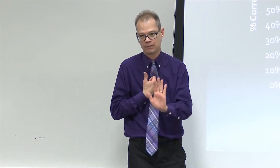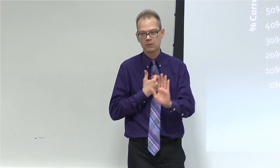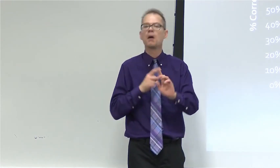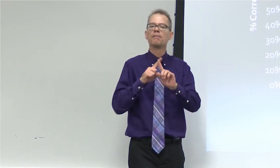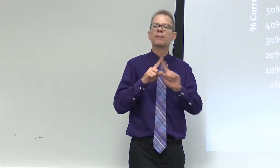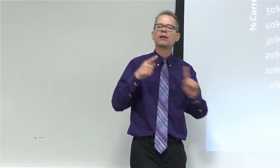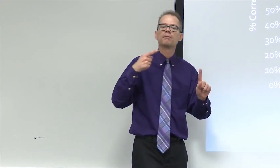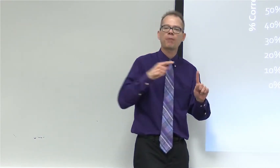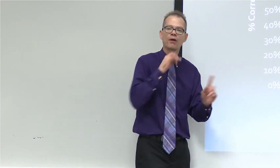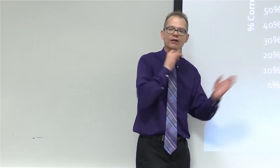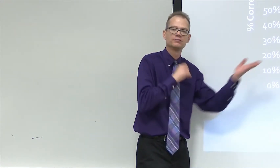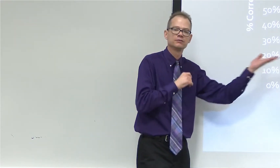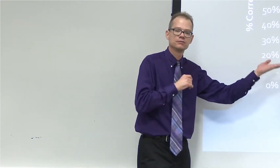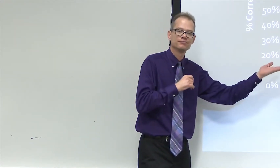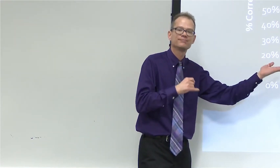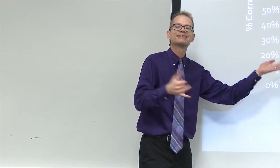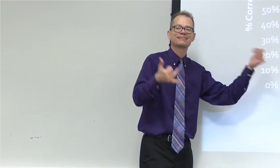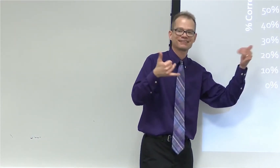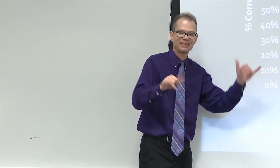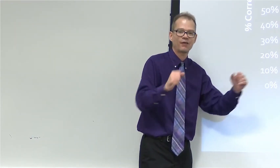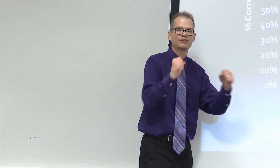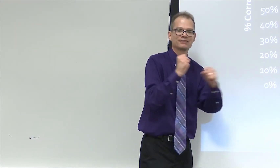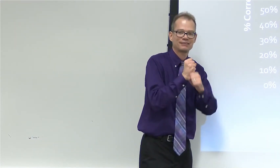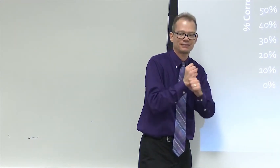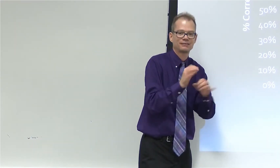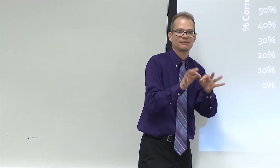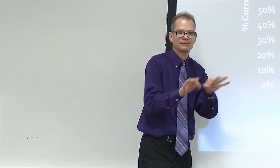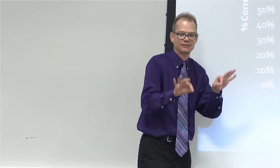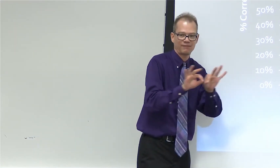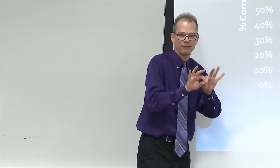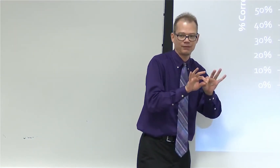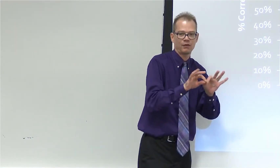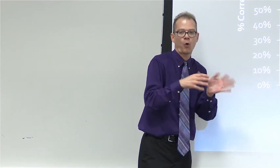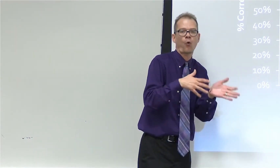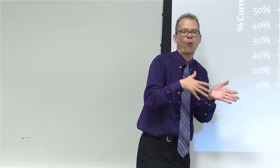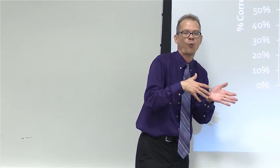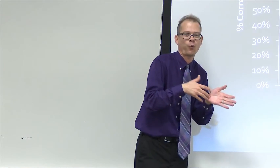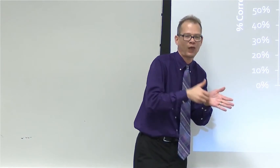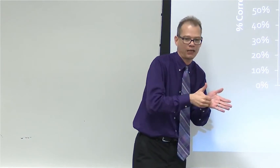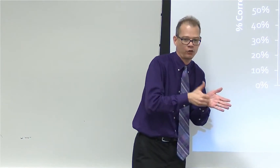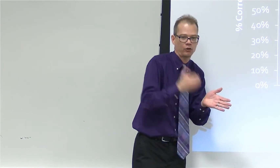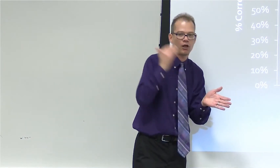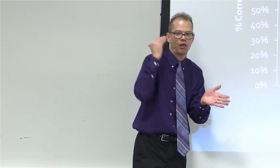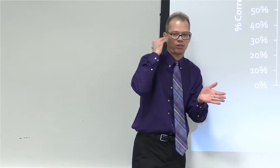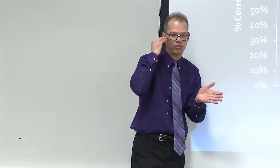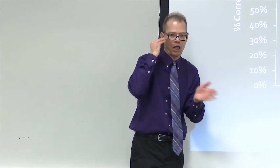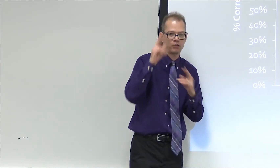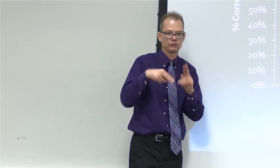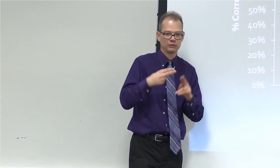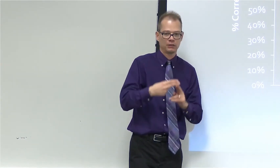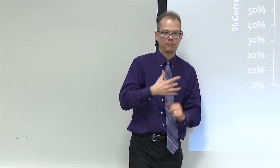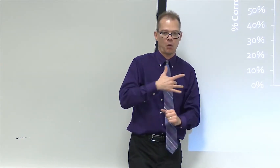They were tough questions. But the point is, there is still a significant statistical difference